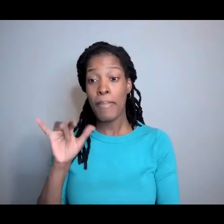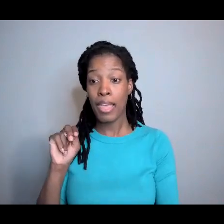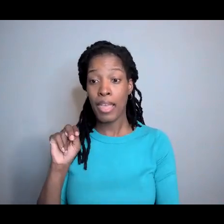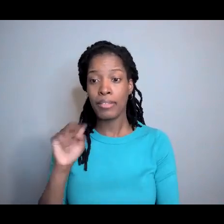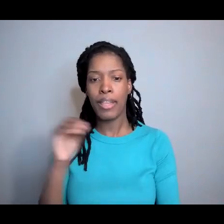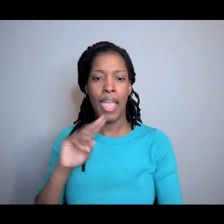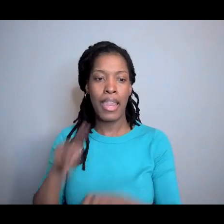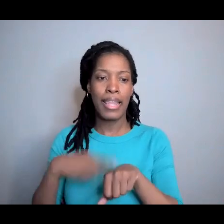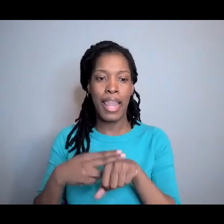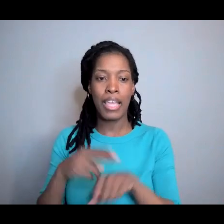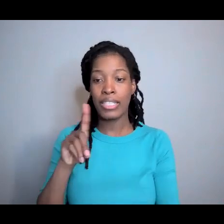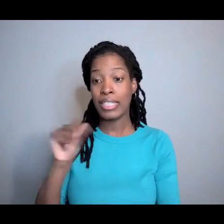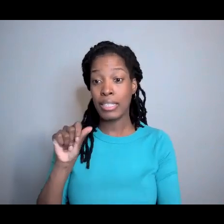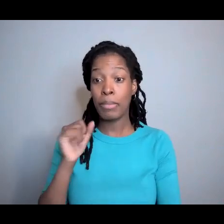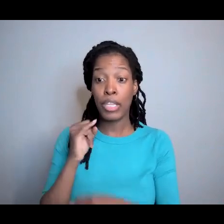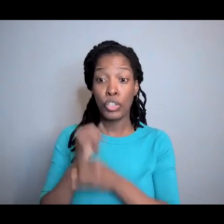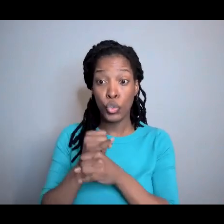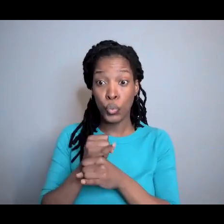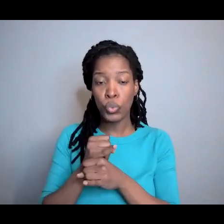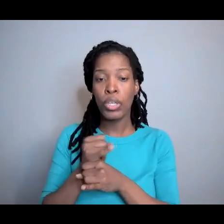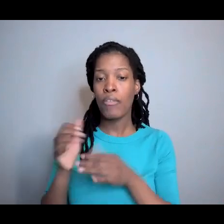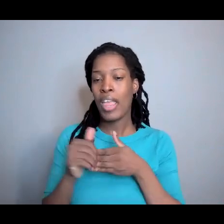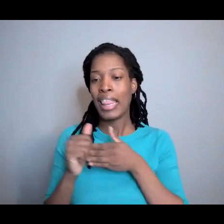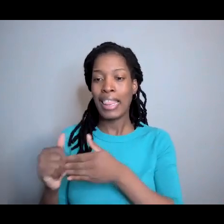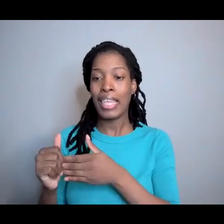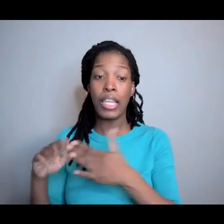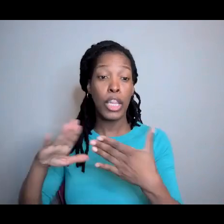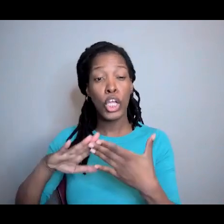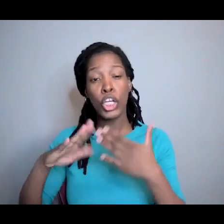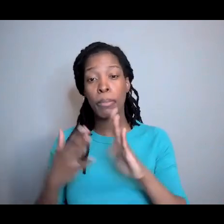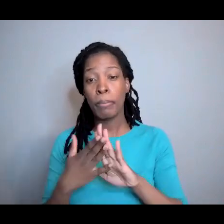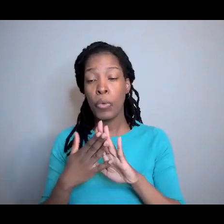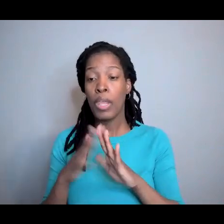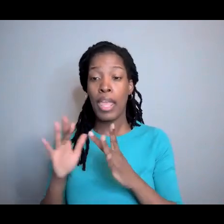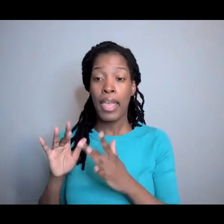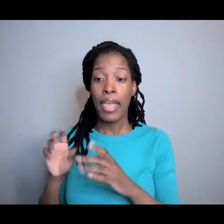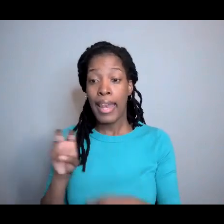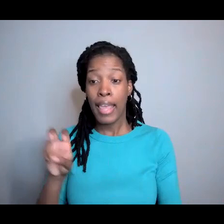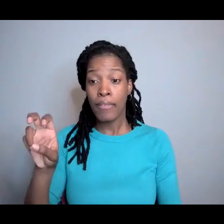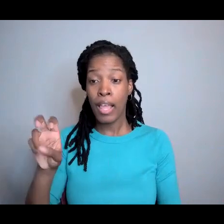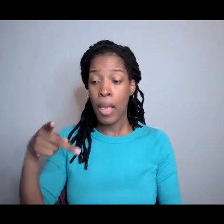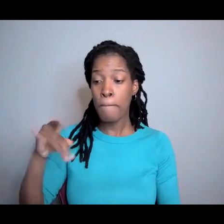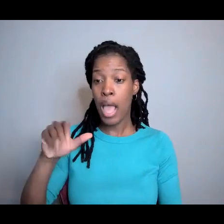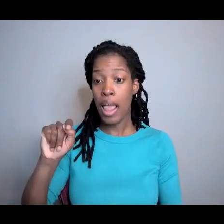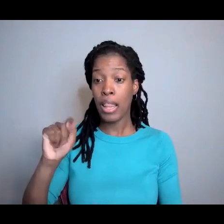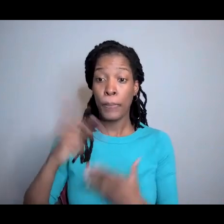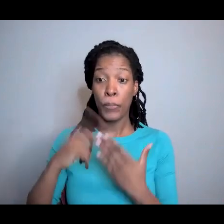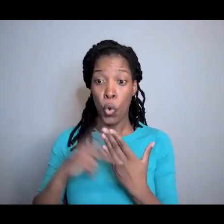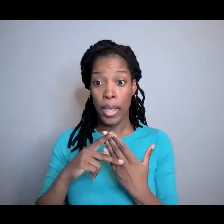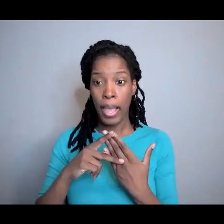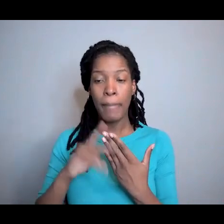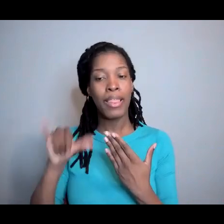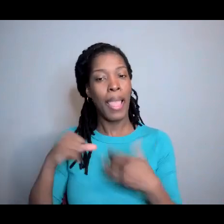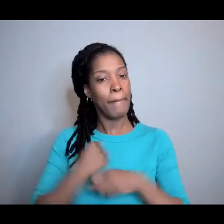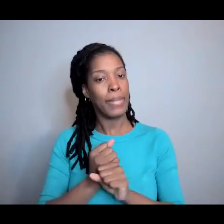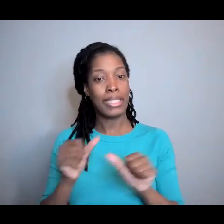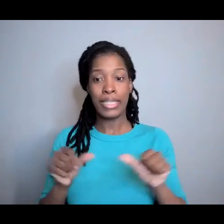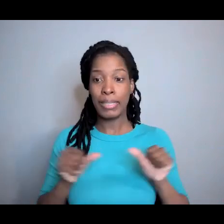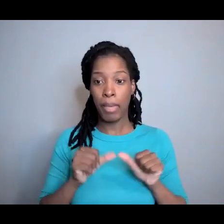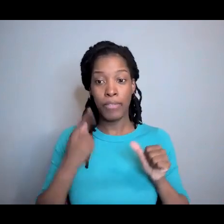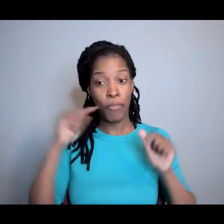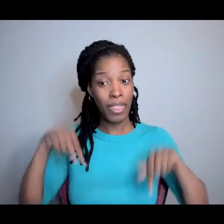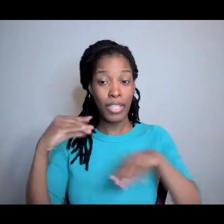Navigator Pilot Program that creates the space for this webinar to happen.